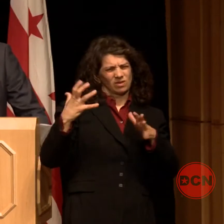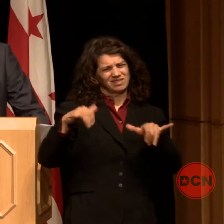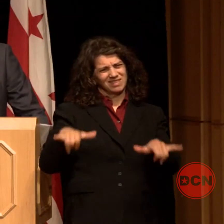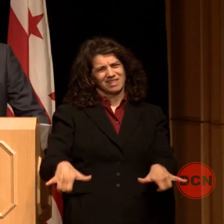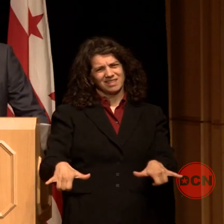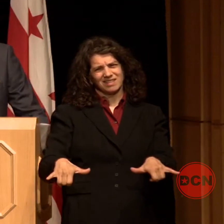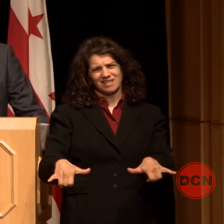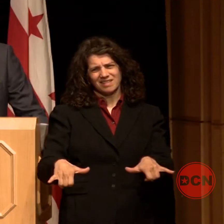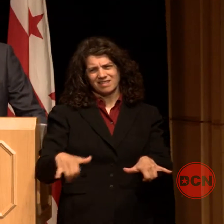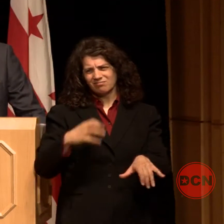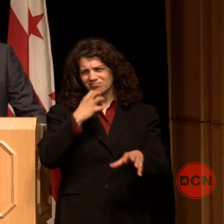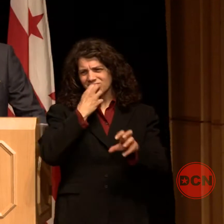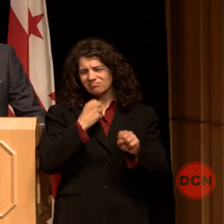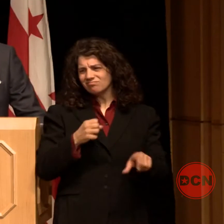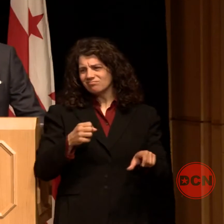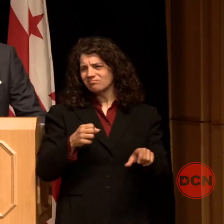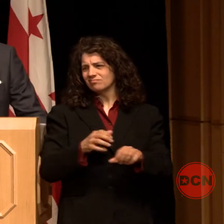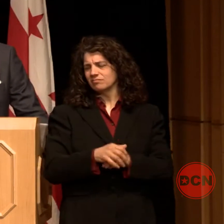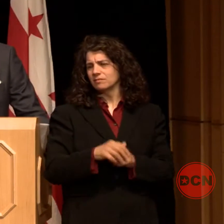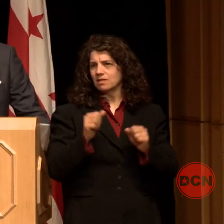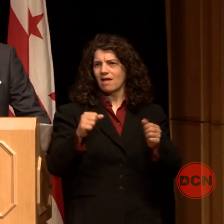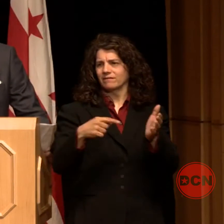TOWARDS THAT END, WE HAVE PUT RENEWED FOCUS IN THE NEW